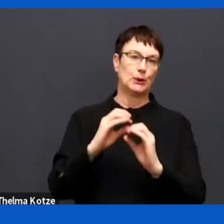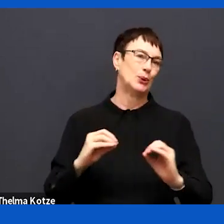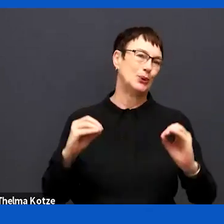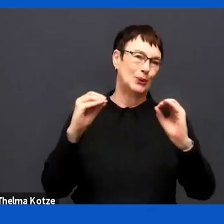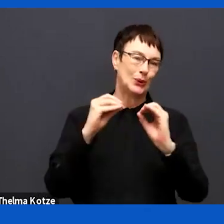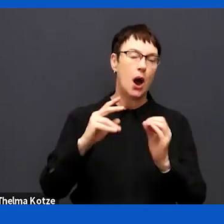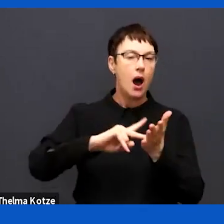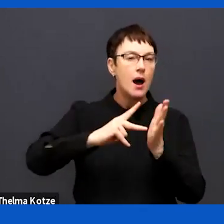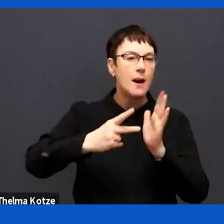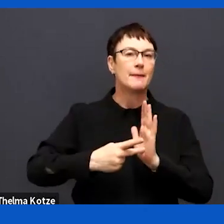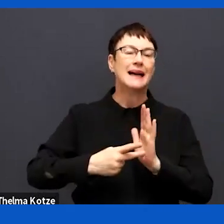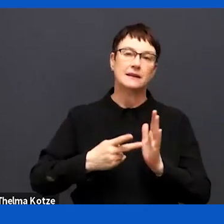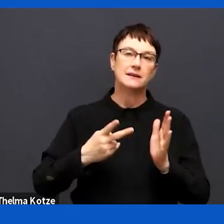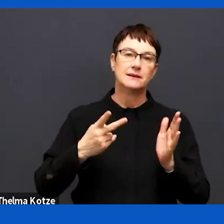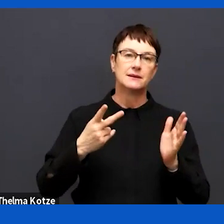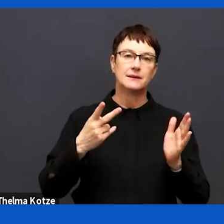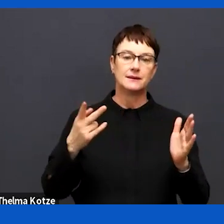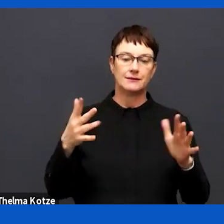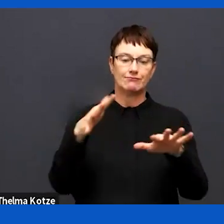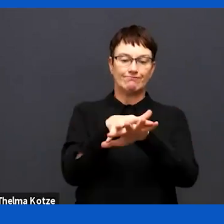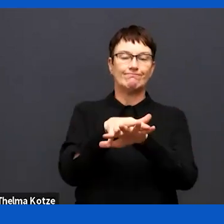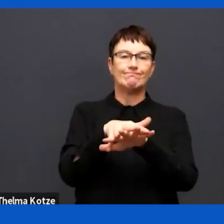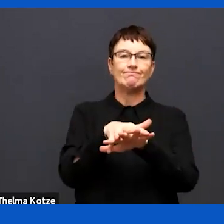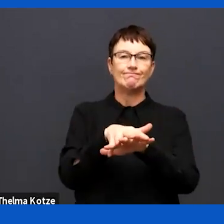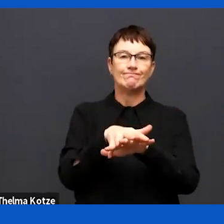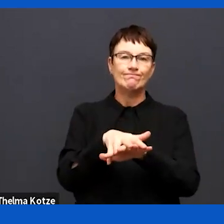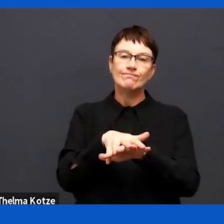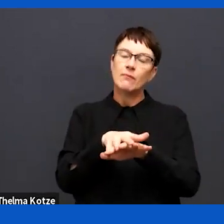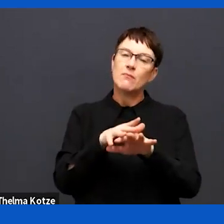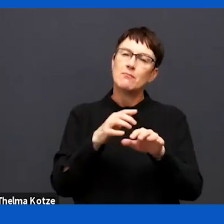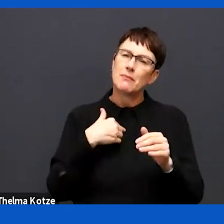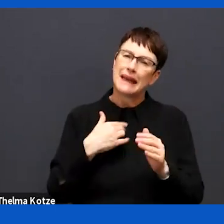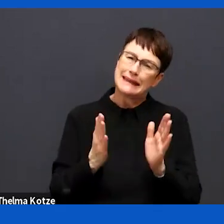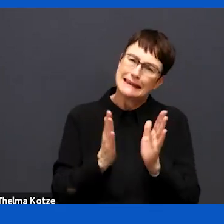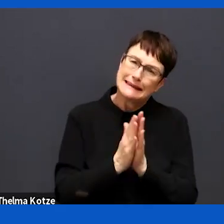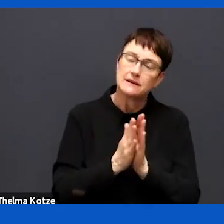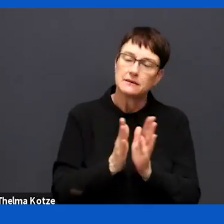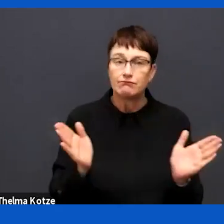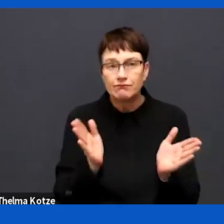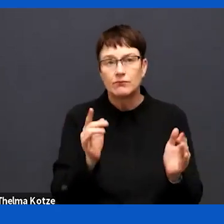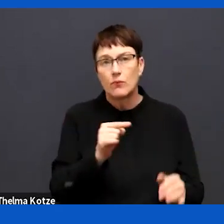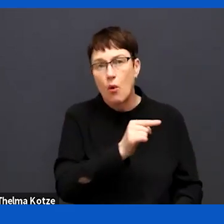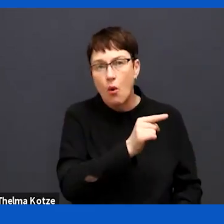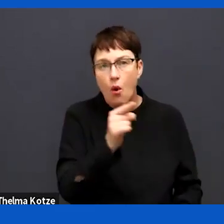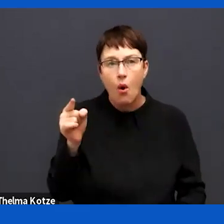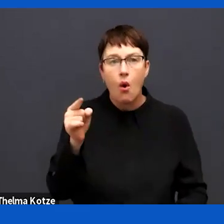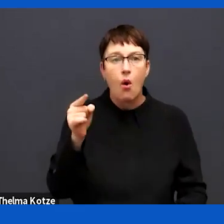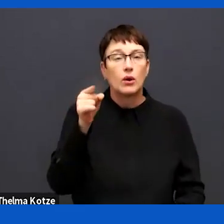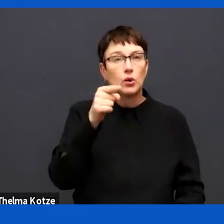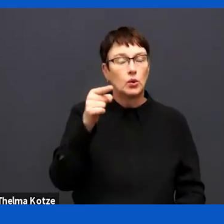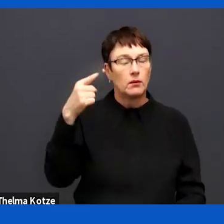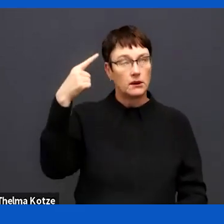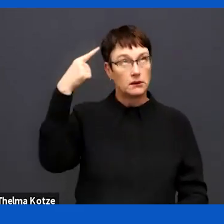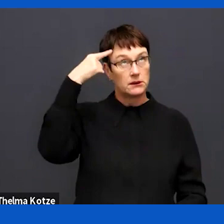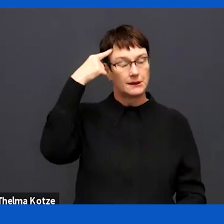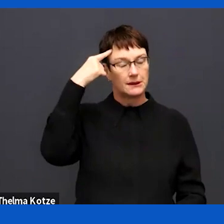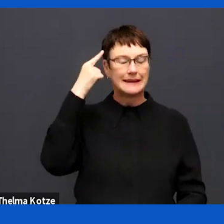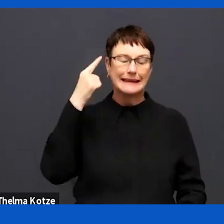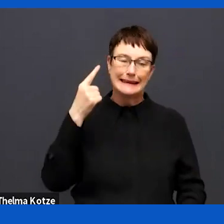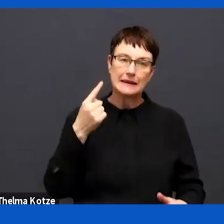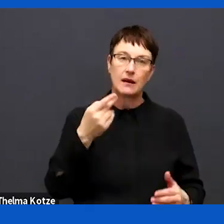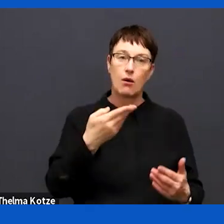So yeah, I would encourage everybody to be thinking about overlays at best, as a solution, if